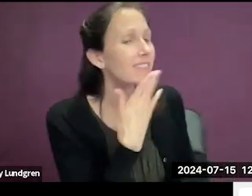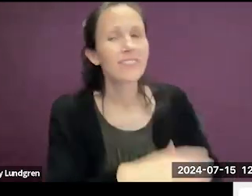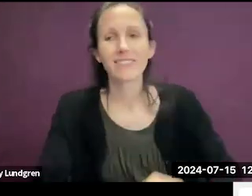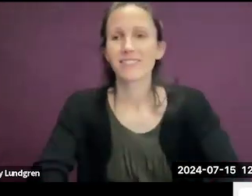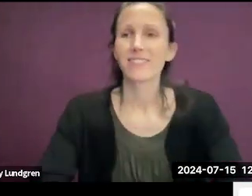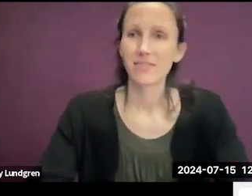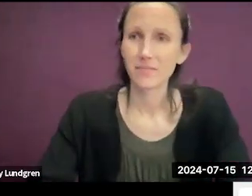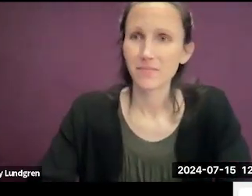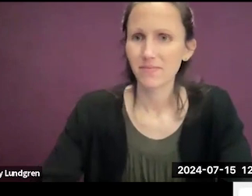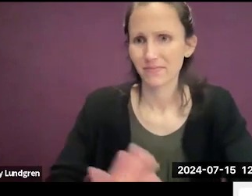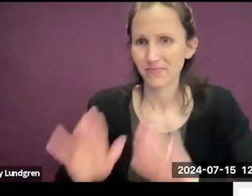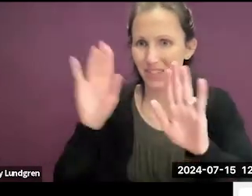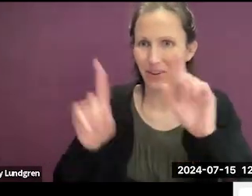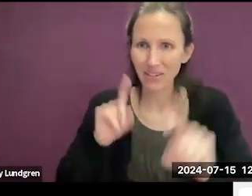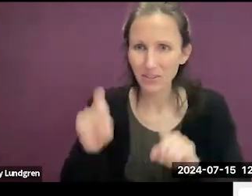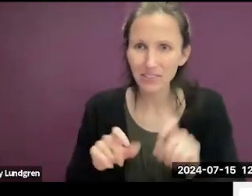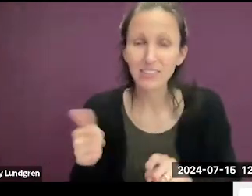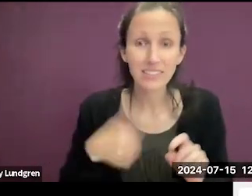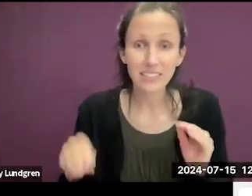Okay, great questions. Are there any more questions?